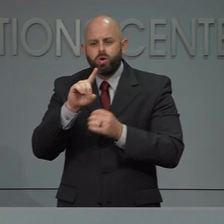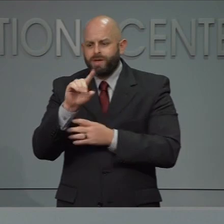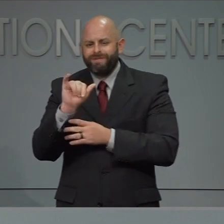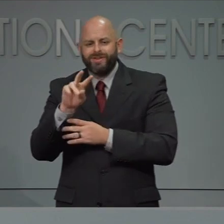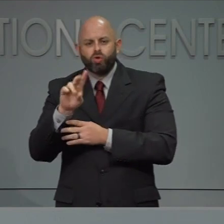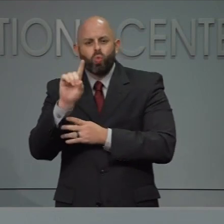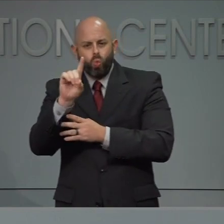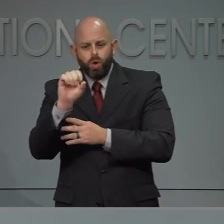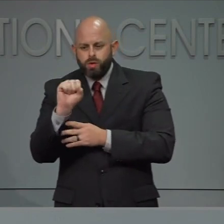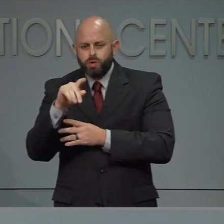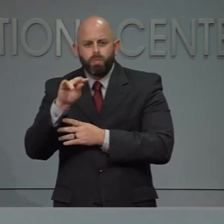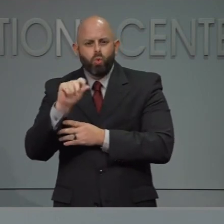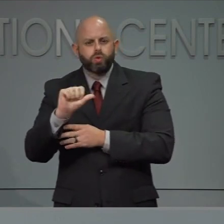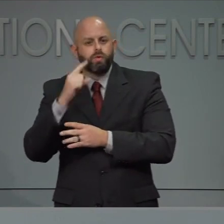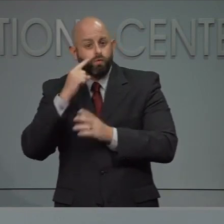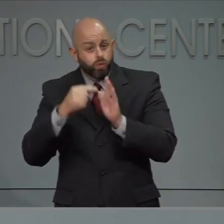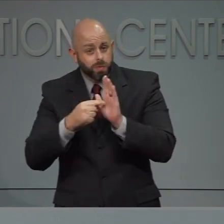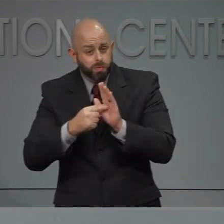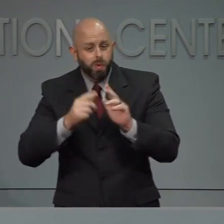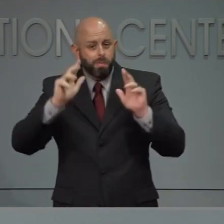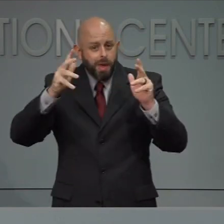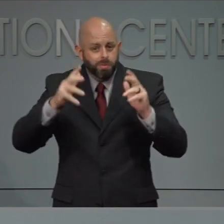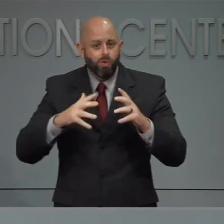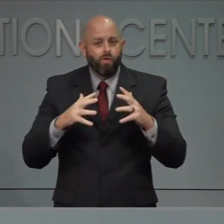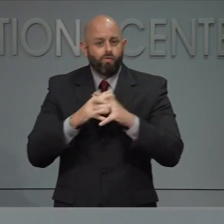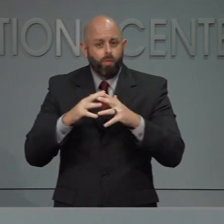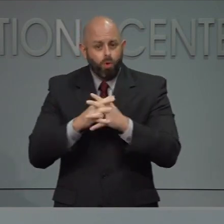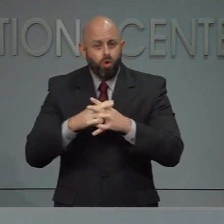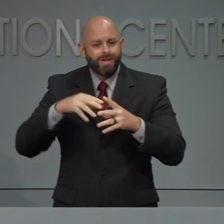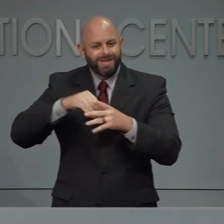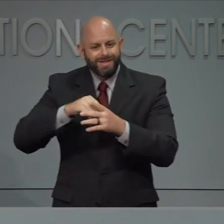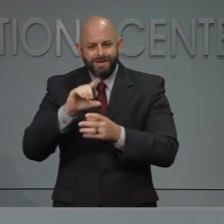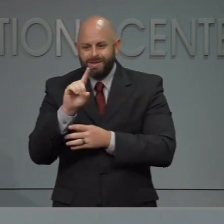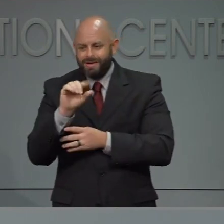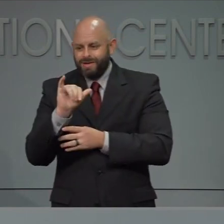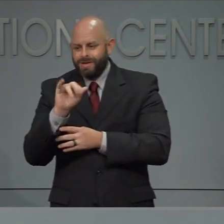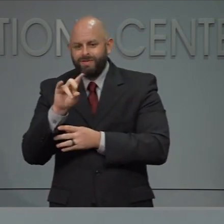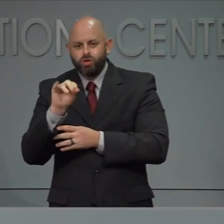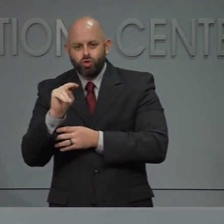FOOTBALL AND BASKETBALL. I DON'T BELIEVE THAT THESE